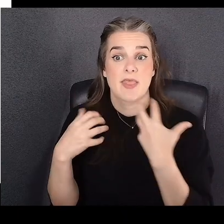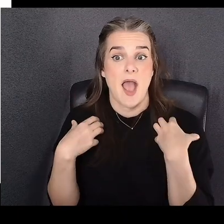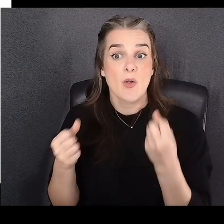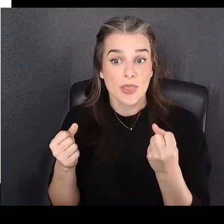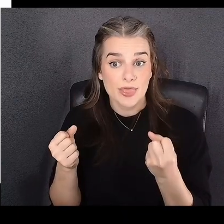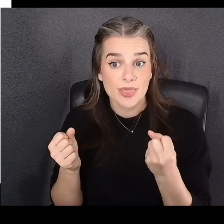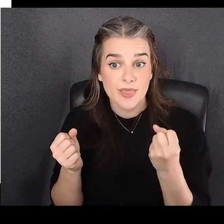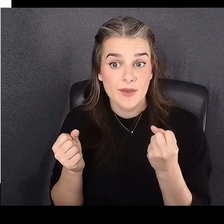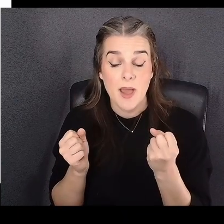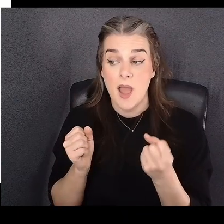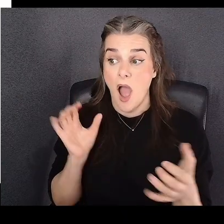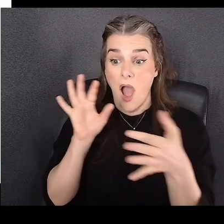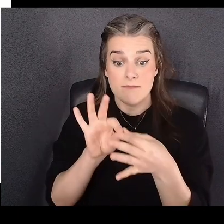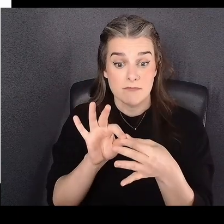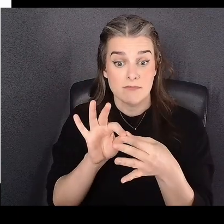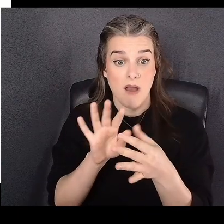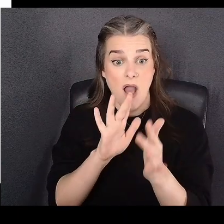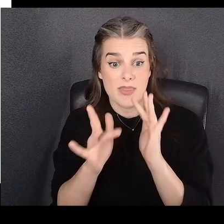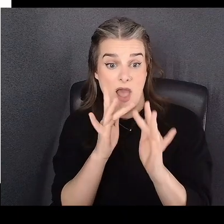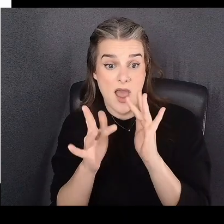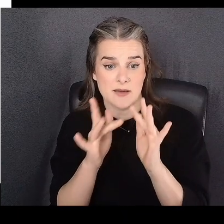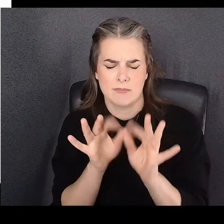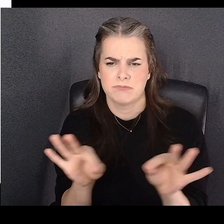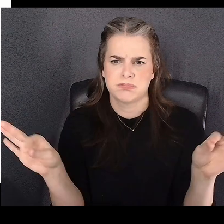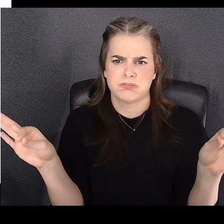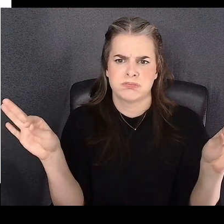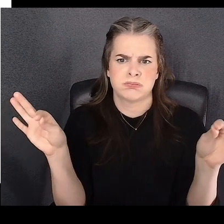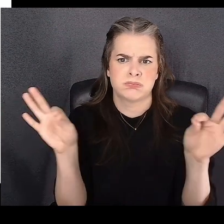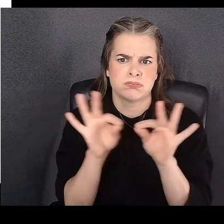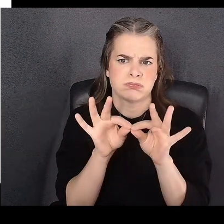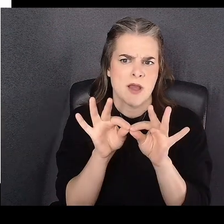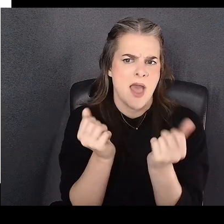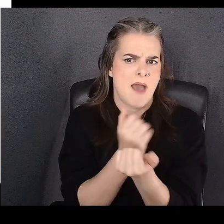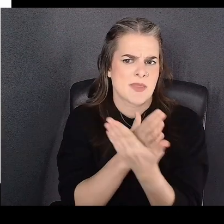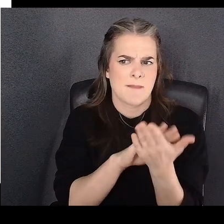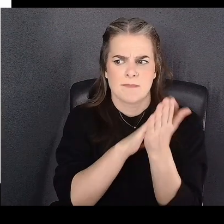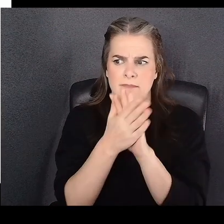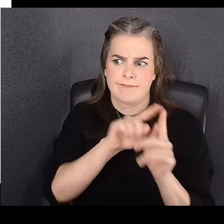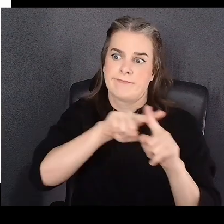is extremely important as things are becoming more streamlined. So learning those skills are there.